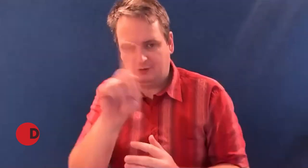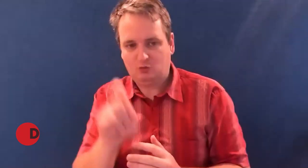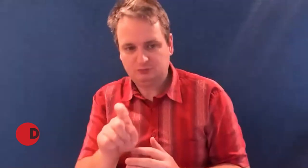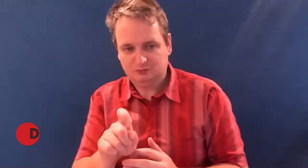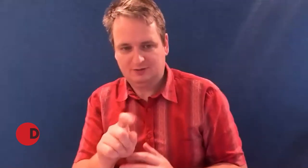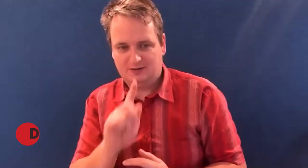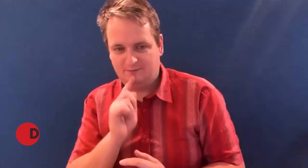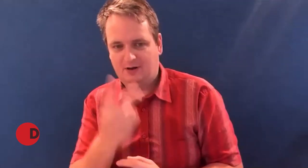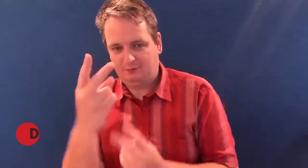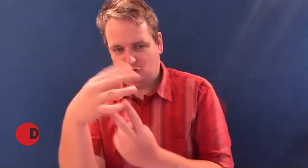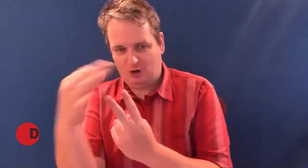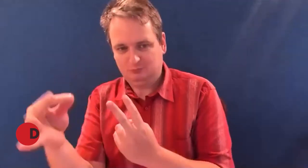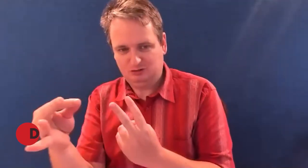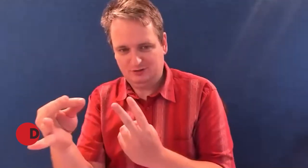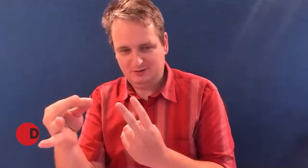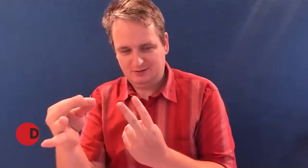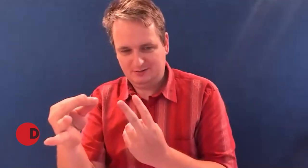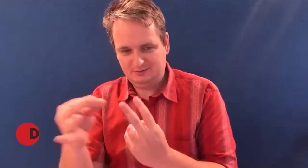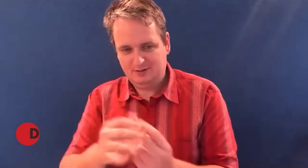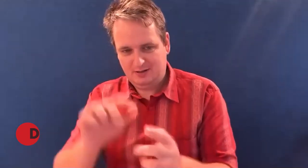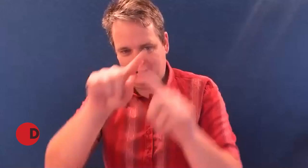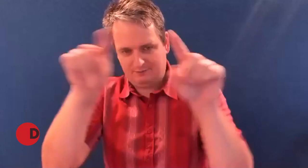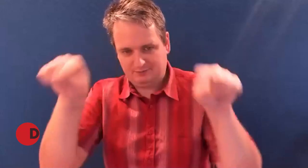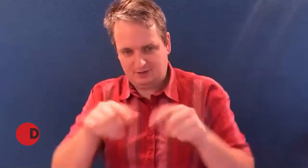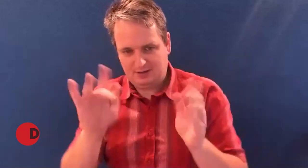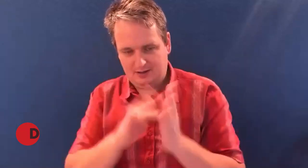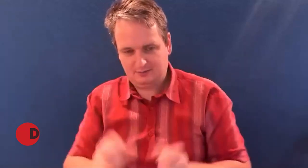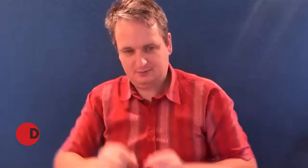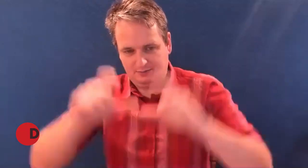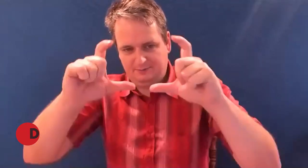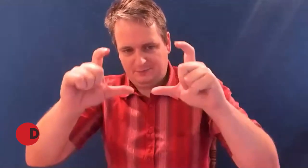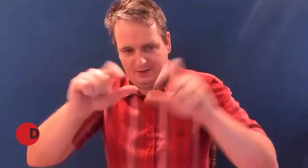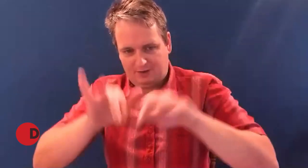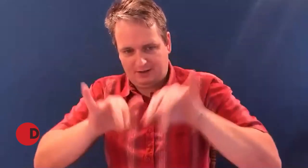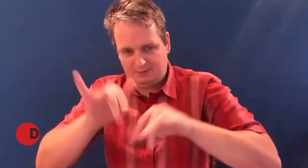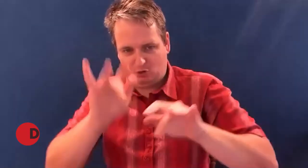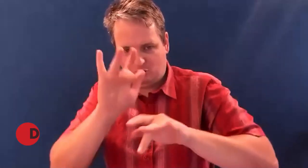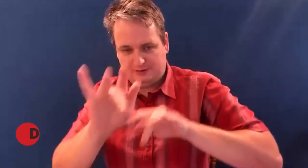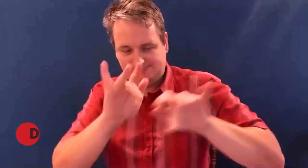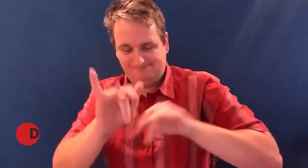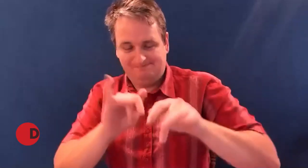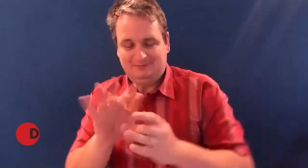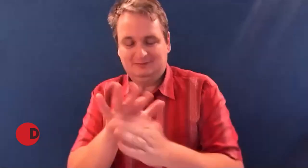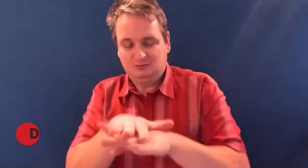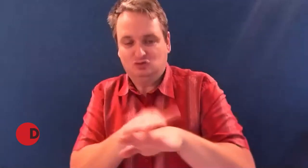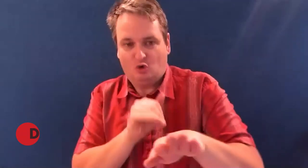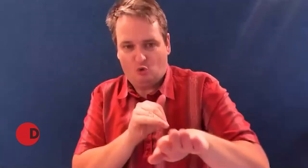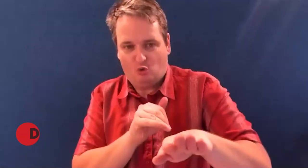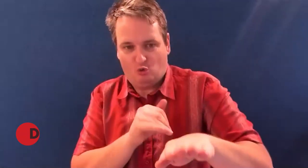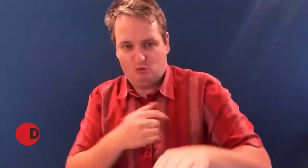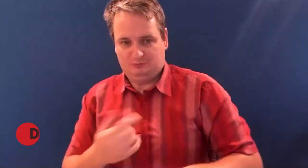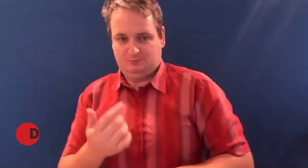If I have a question, I have two options: click to pull up a large display to start typing